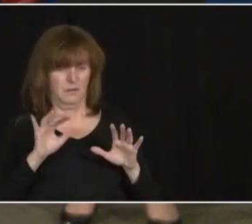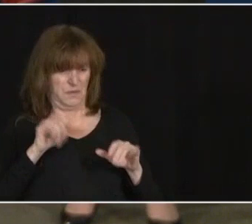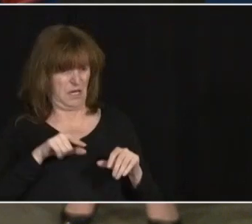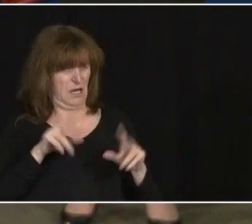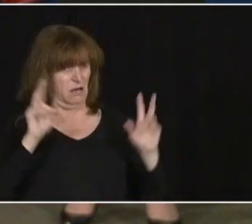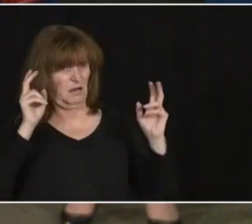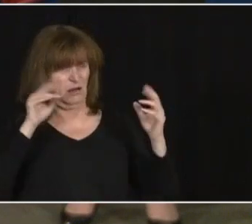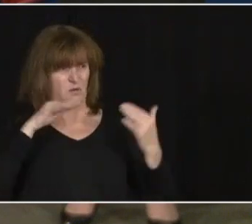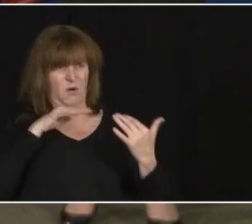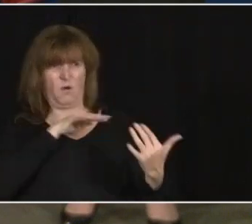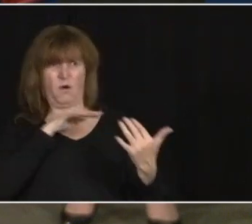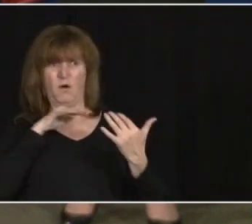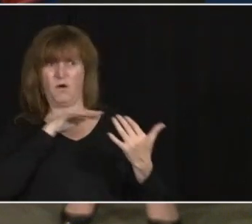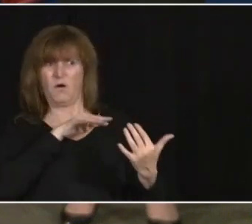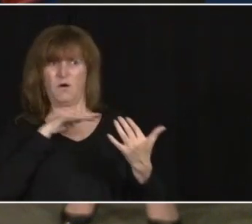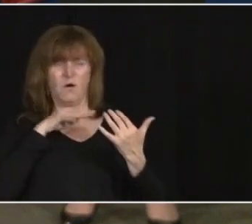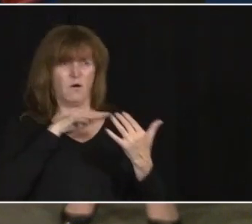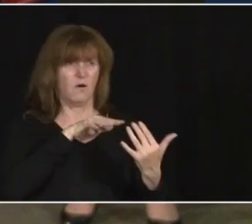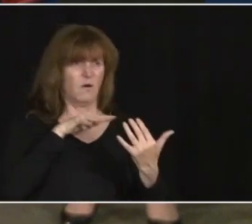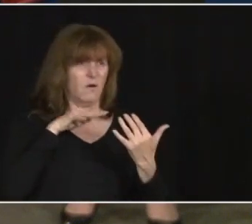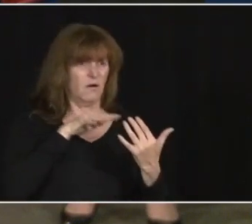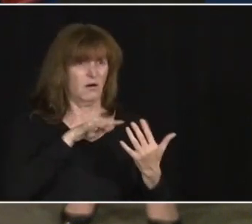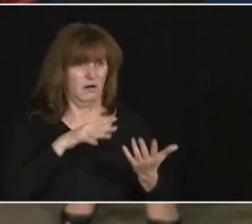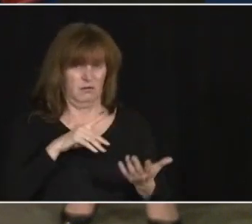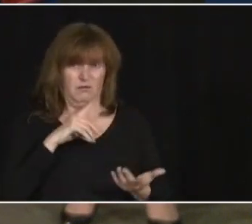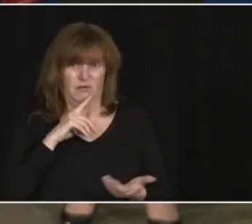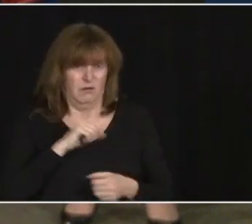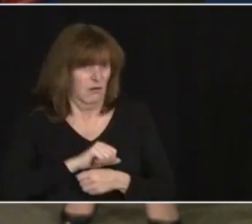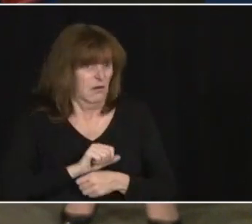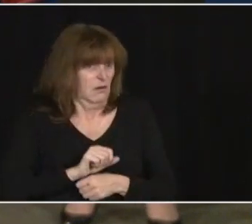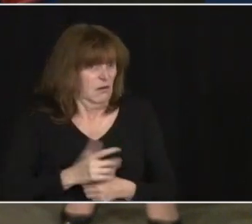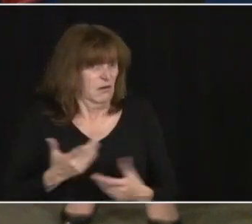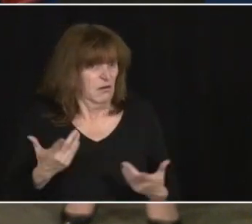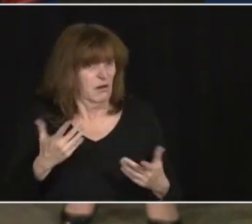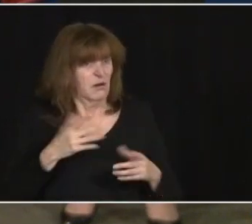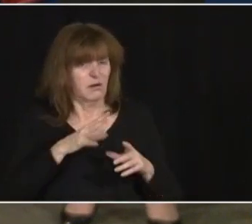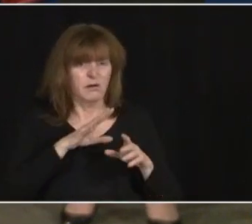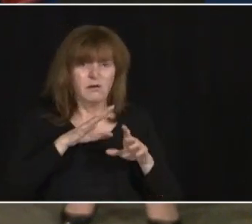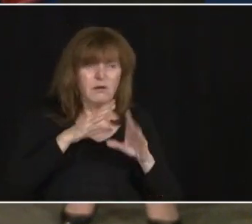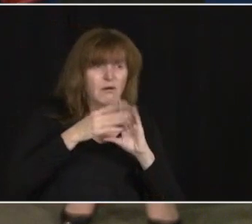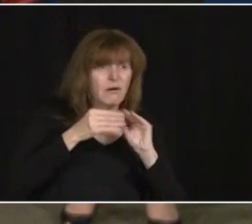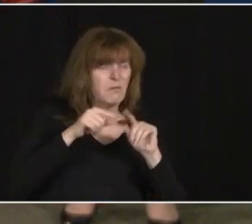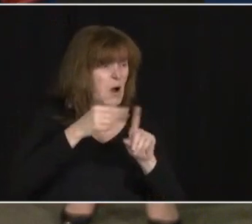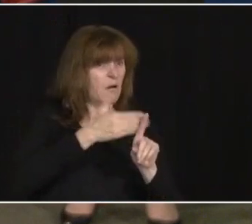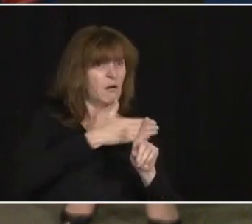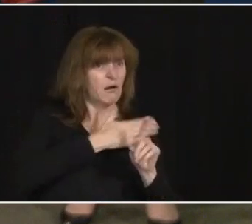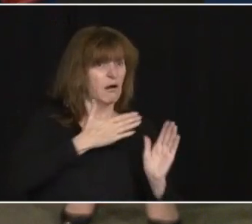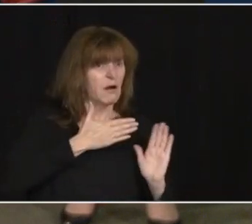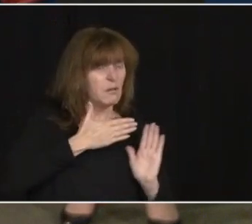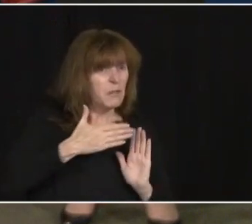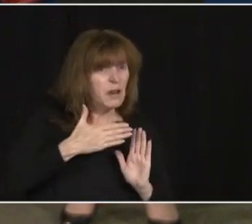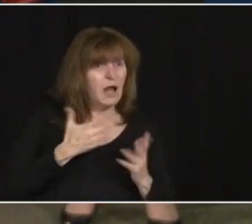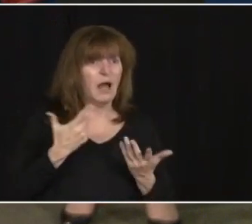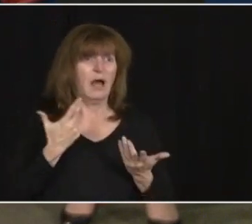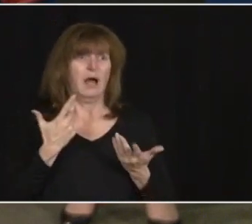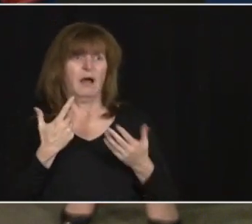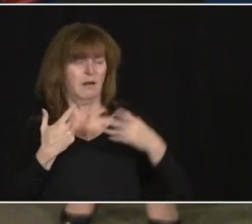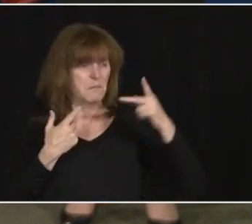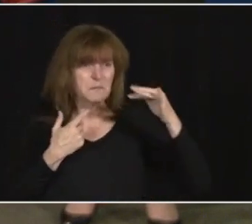This is a war against COVID-19. No doubt. Looking at the preparedness. We have amazing public service that has been working